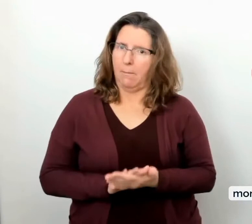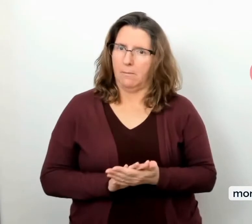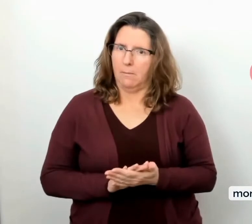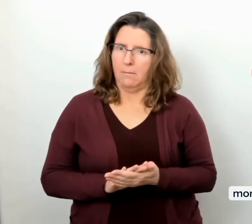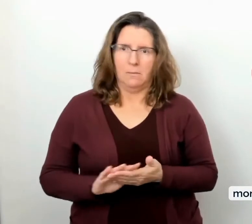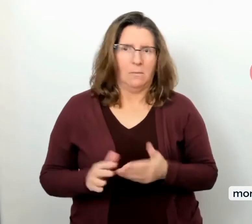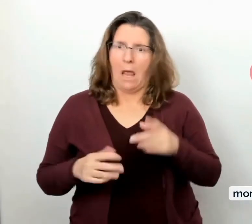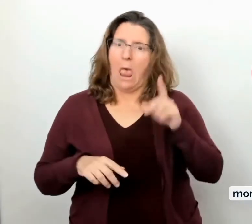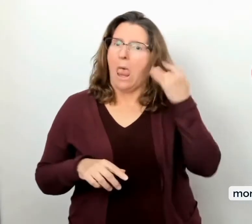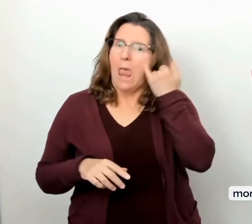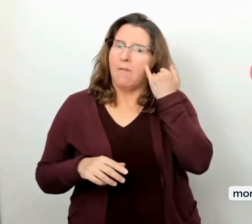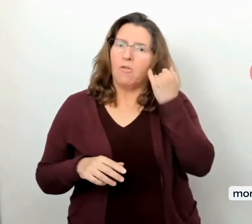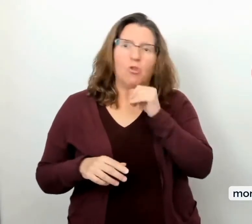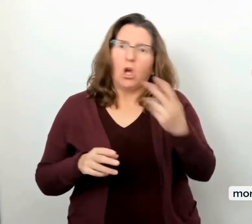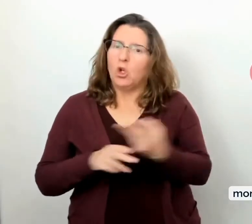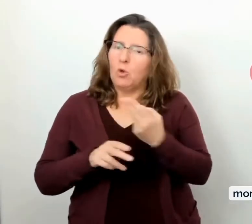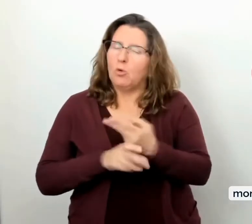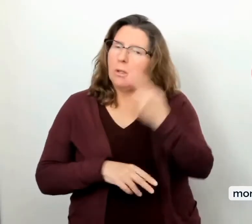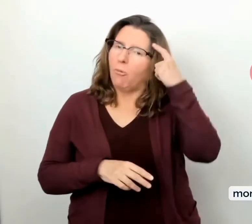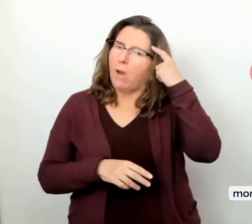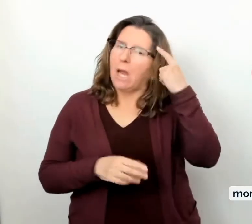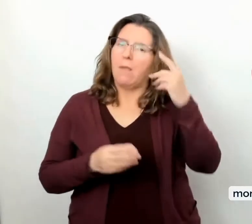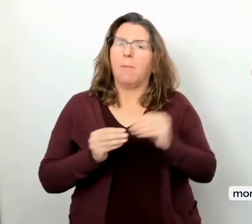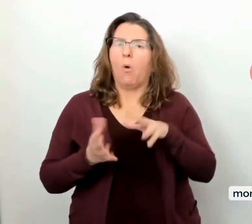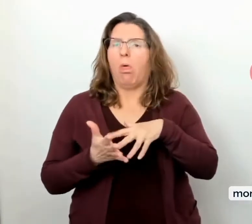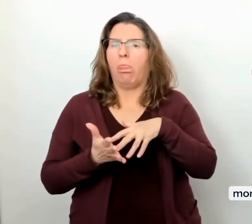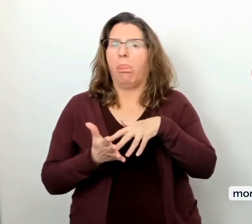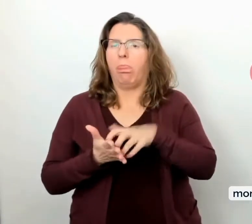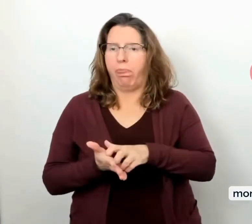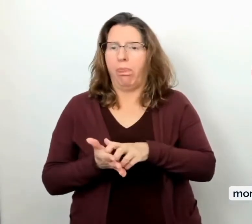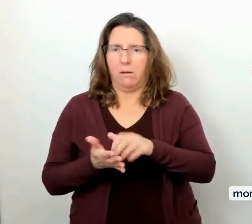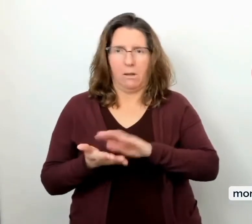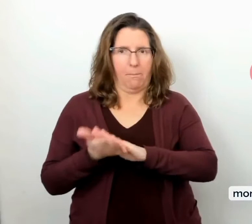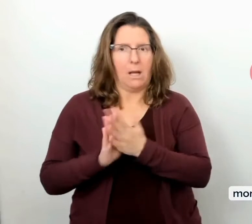The corollary is true, the less stimulation, the weaker it becomes.